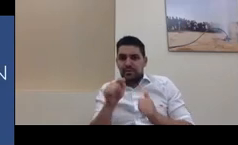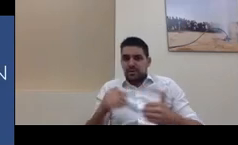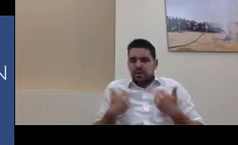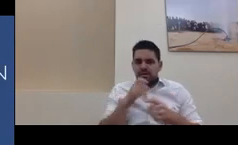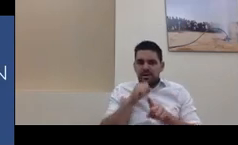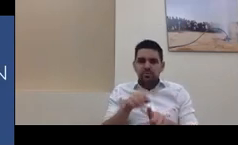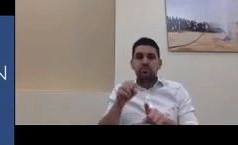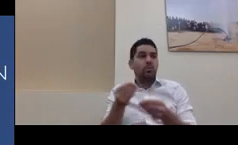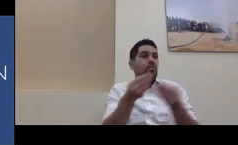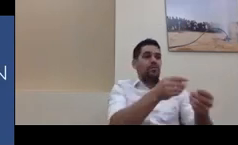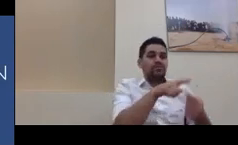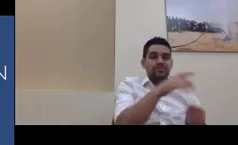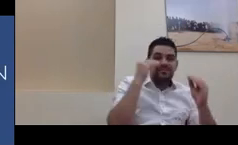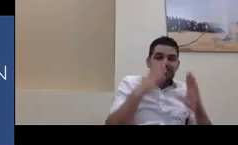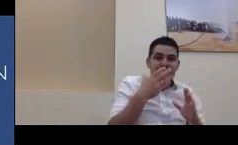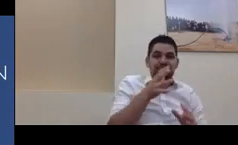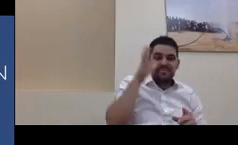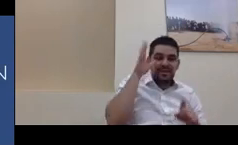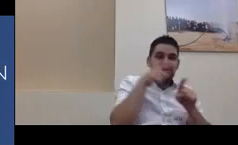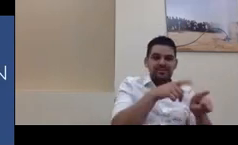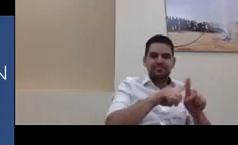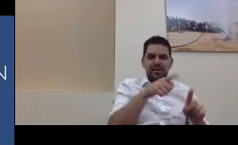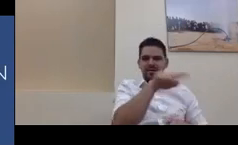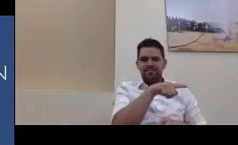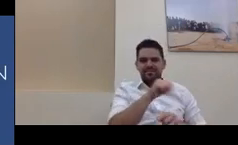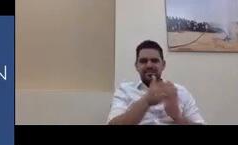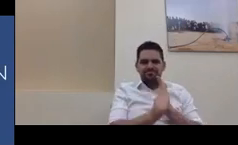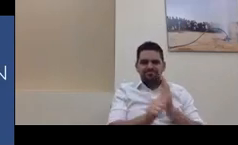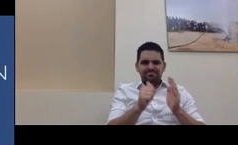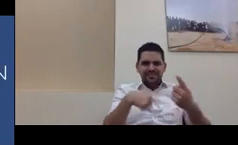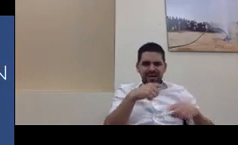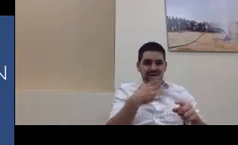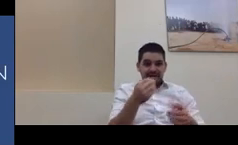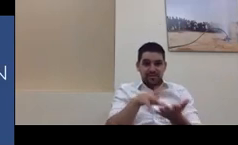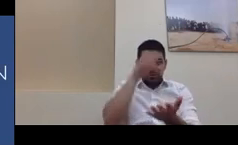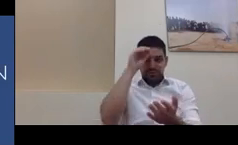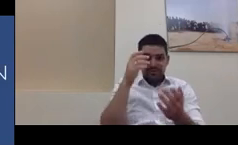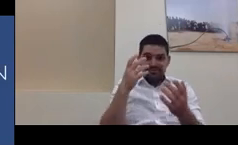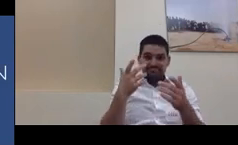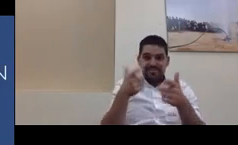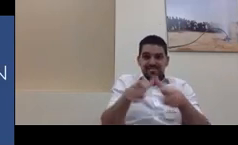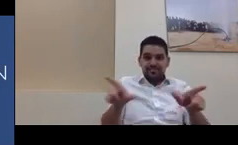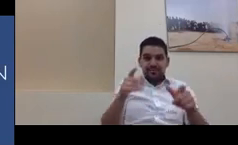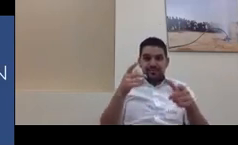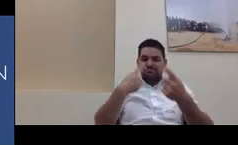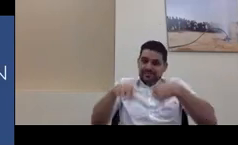and literacy through technology at that very young age. But if we give it to a teacher or a parent but they're not proficient in sign language,